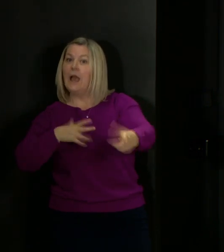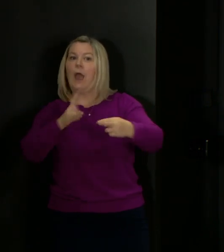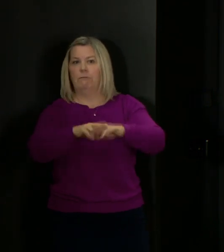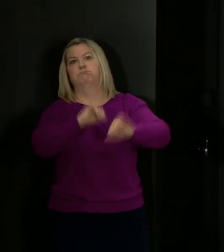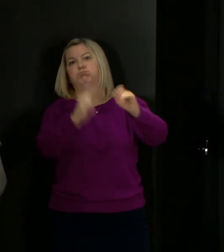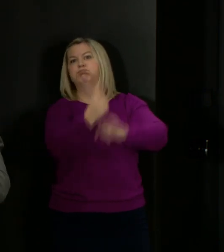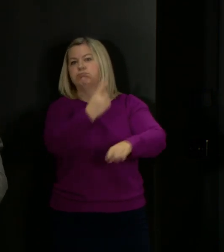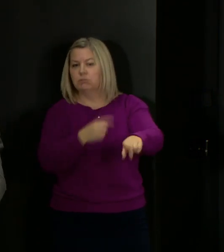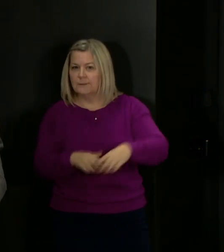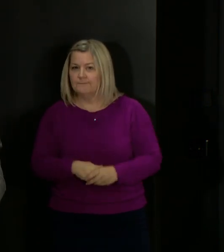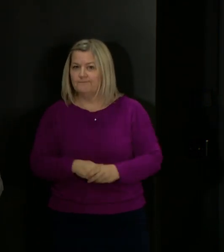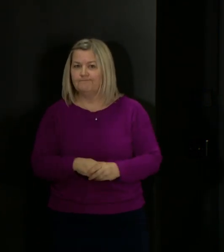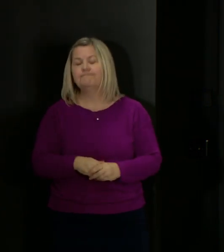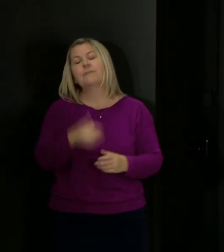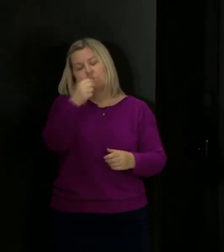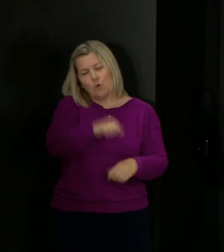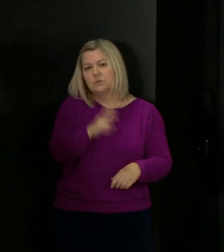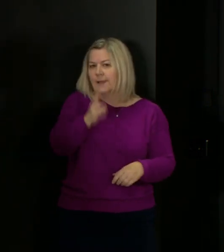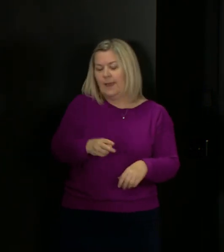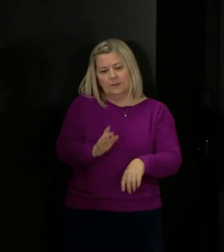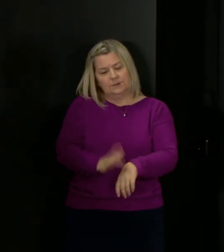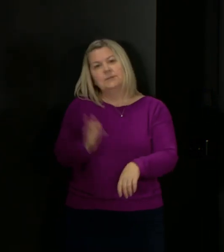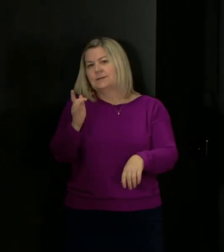of the most sensitive and challenging conversations that people can have, and